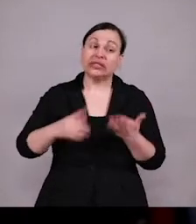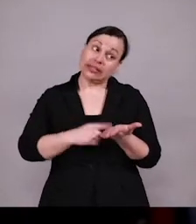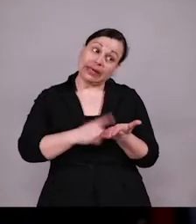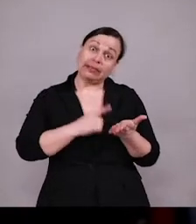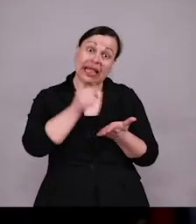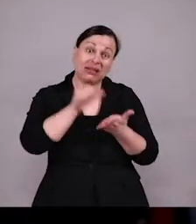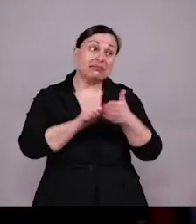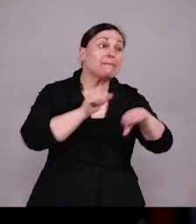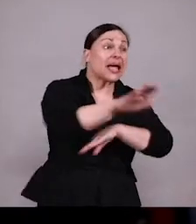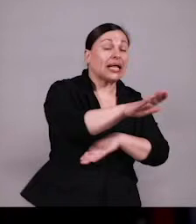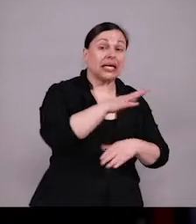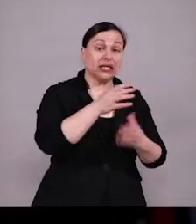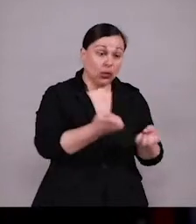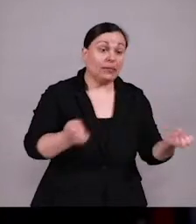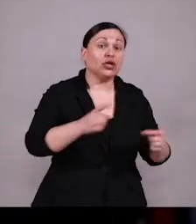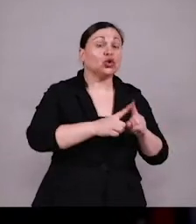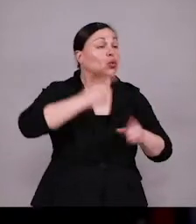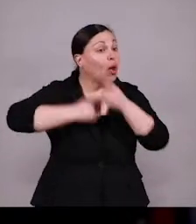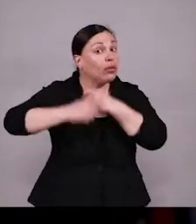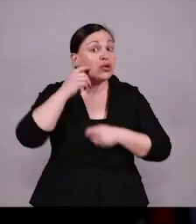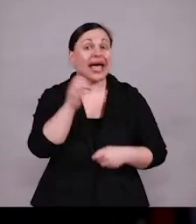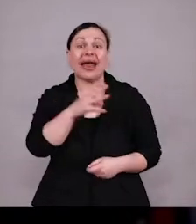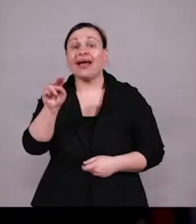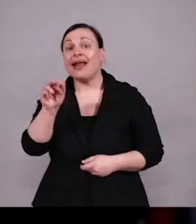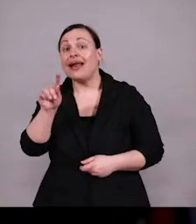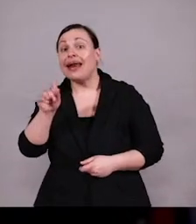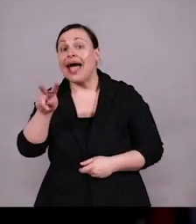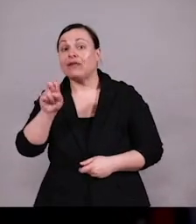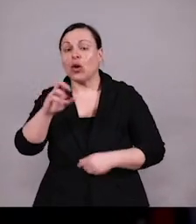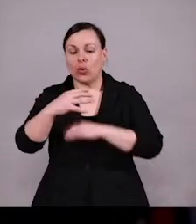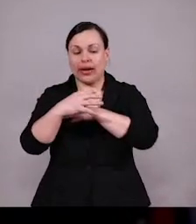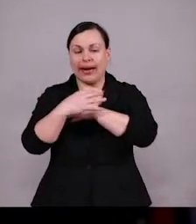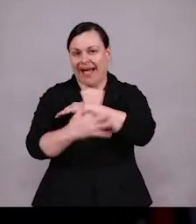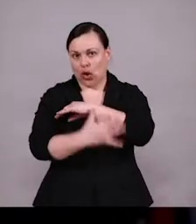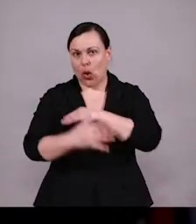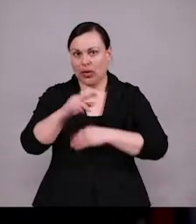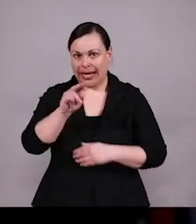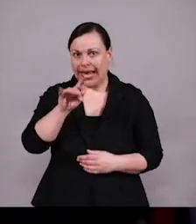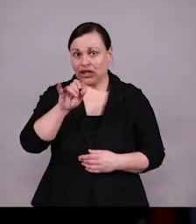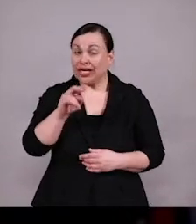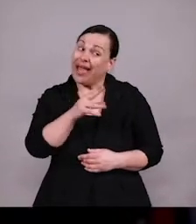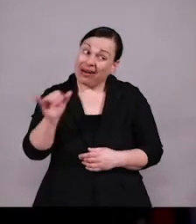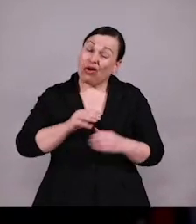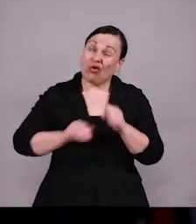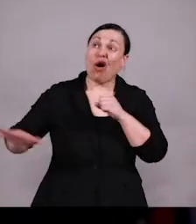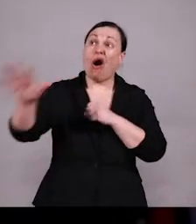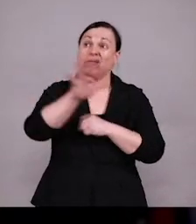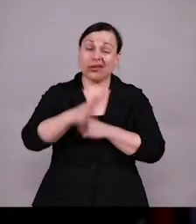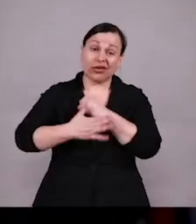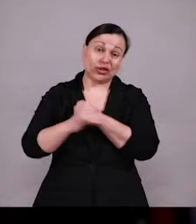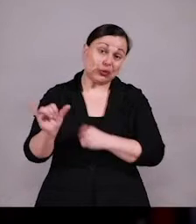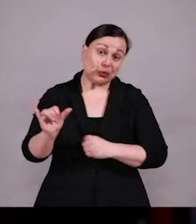to students at Pueblos and the Navajo Nation - even across the country. We're realistic about